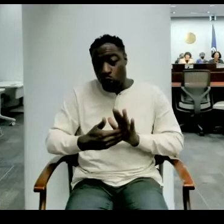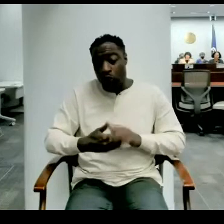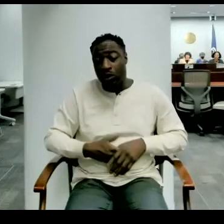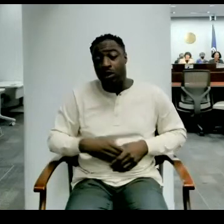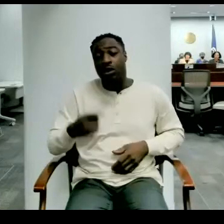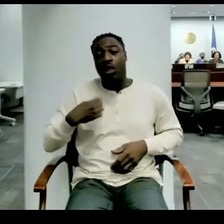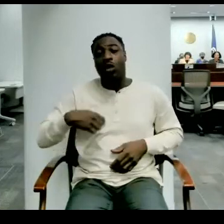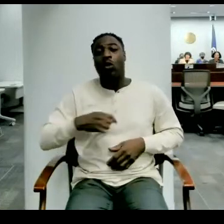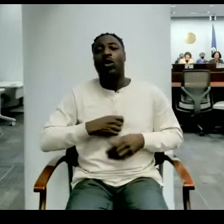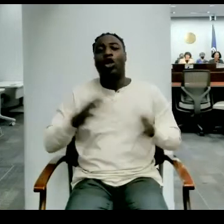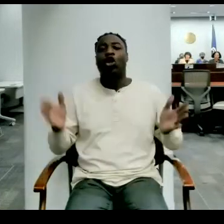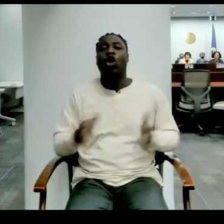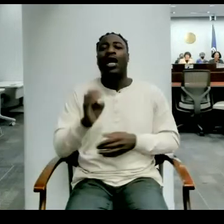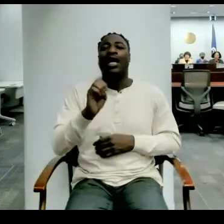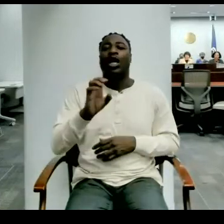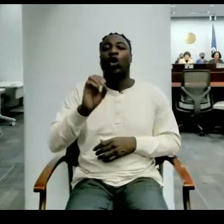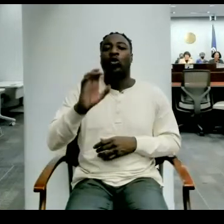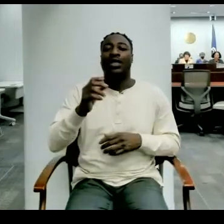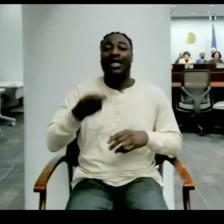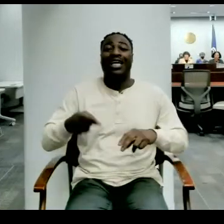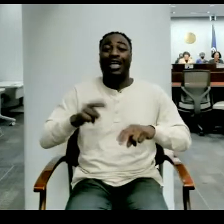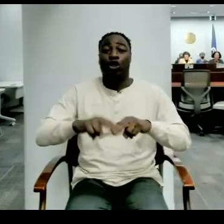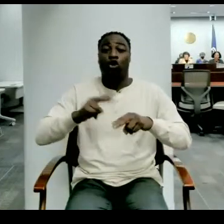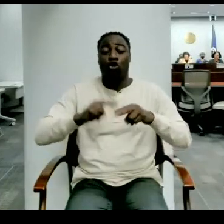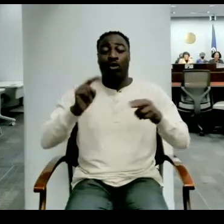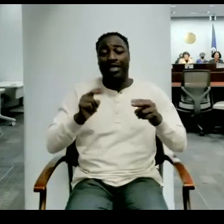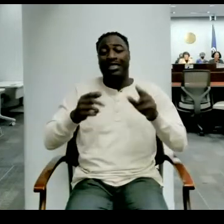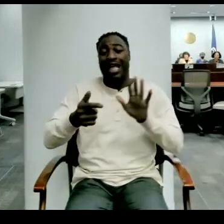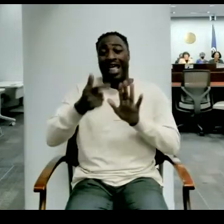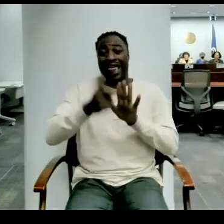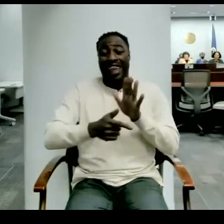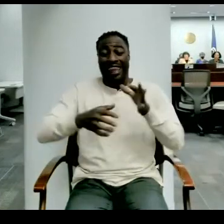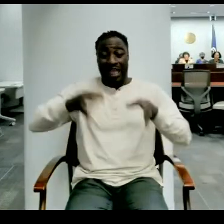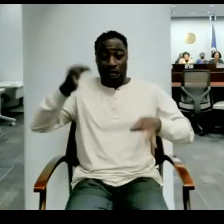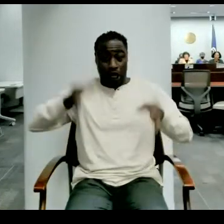the EEOC to increase it's litigation and enforcement efforts to attack